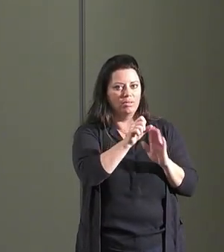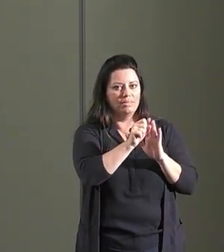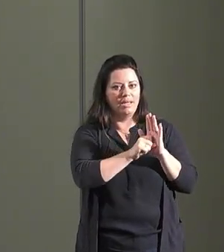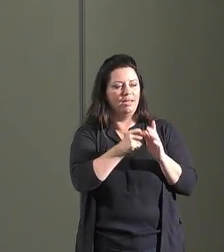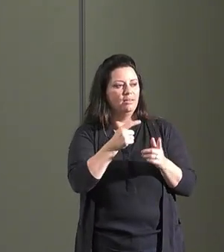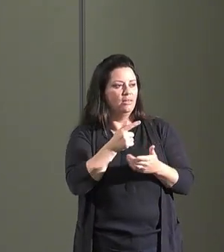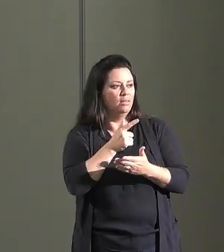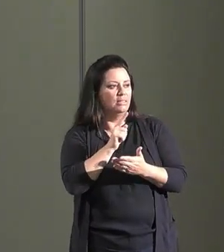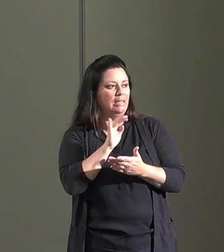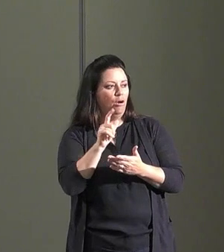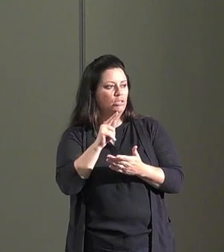them a good applause. .